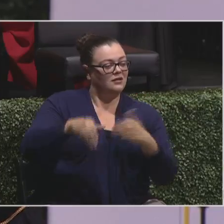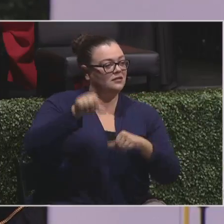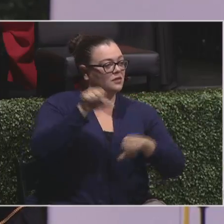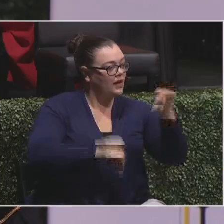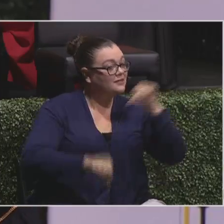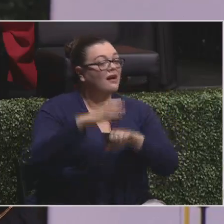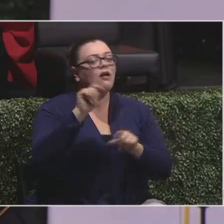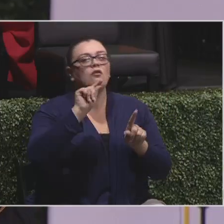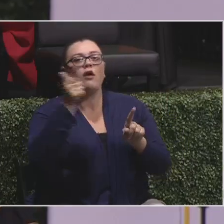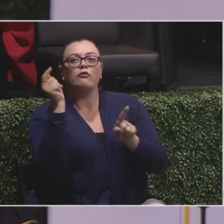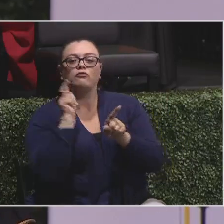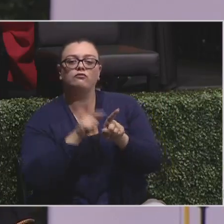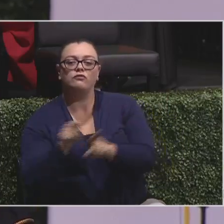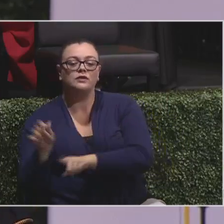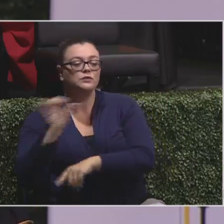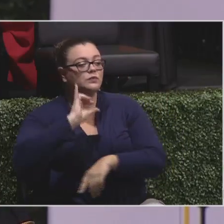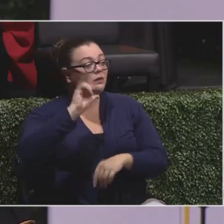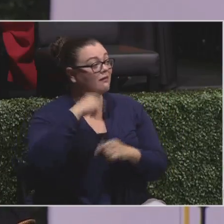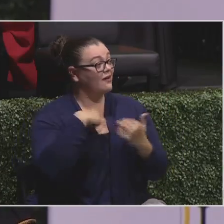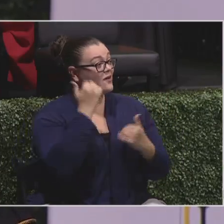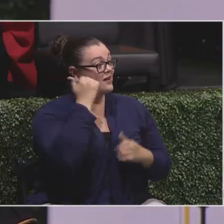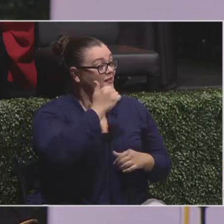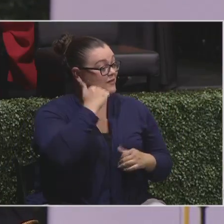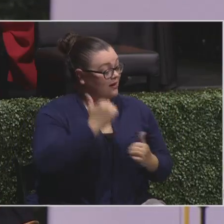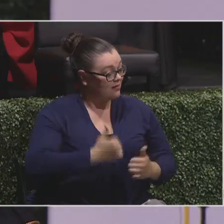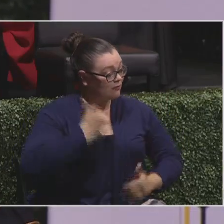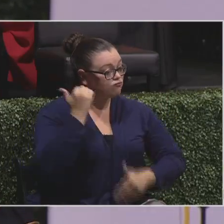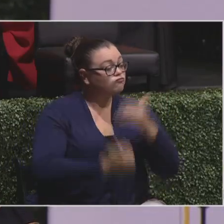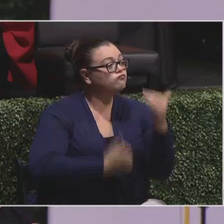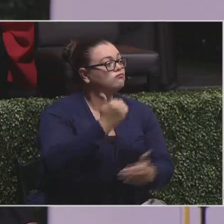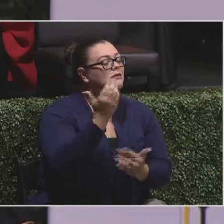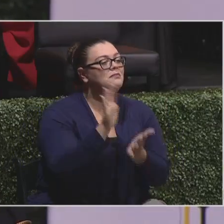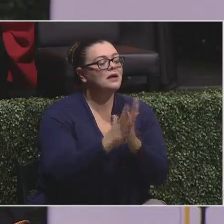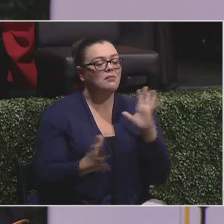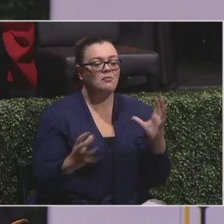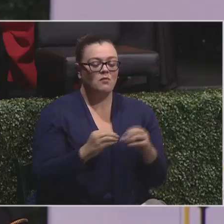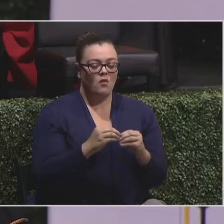TECHNOLOGY, GAVE US NEW POWER, NEW POTENTIAL, NEW TOOLS OF EXPLORATION AND